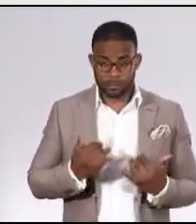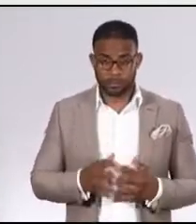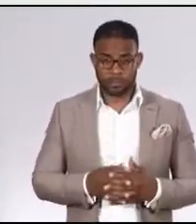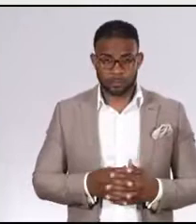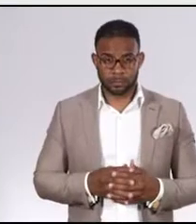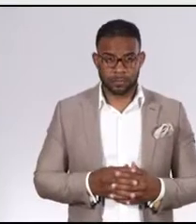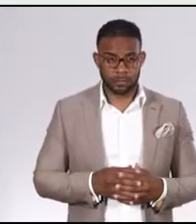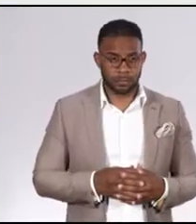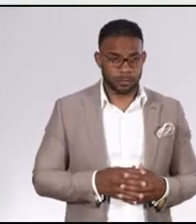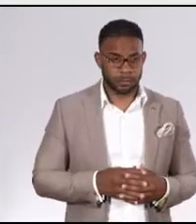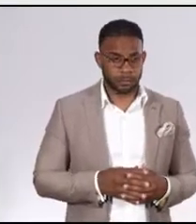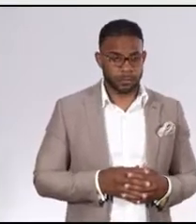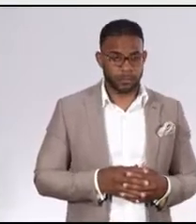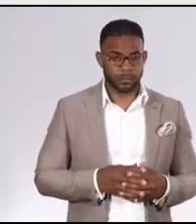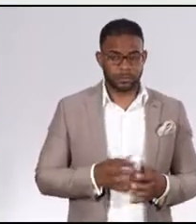and So if, we go to our last polling question.